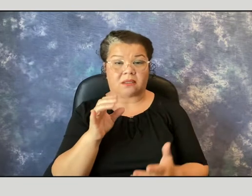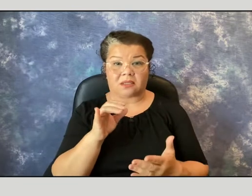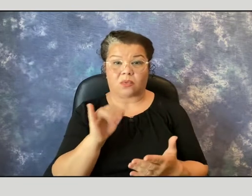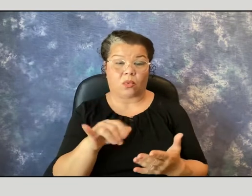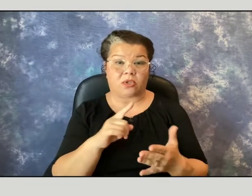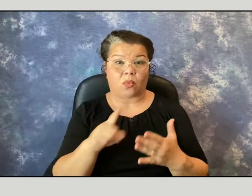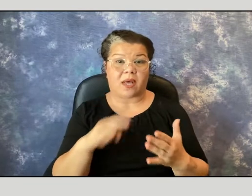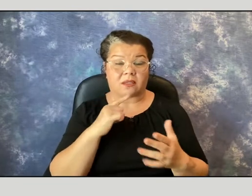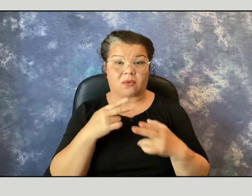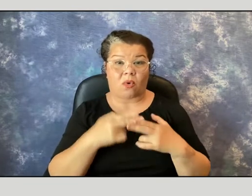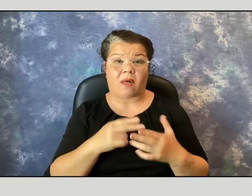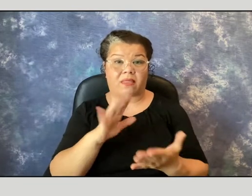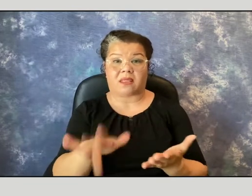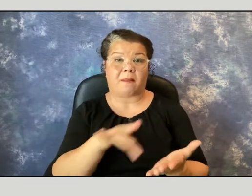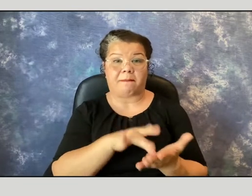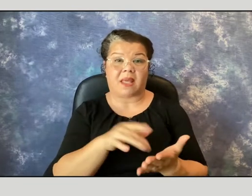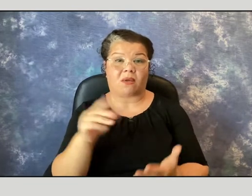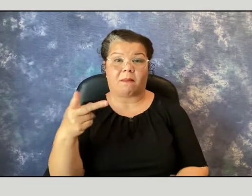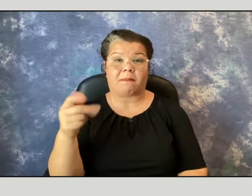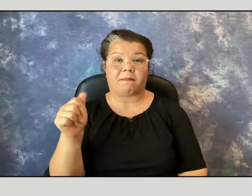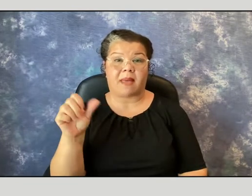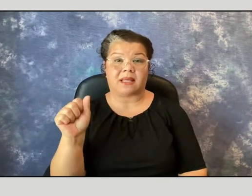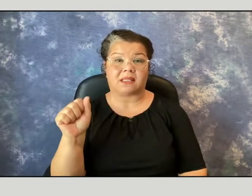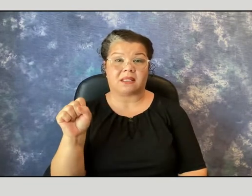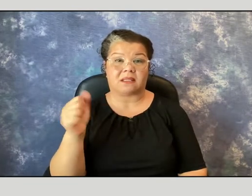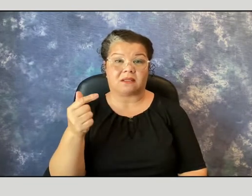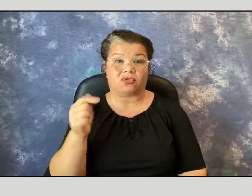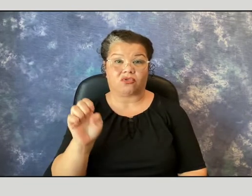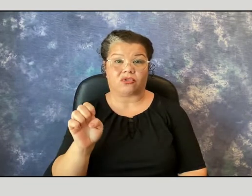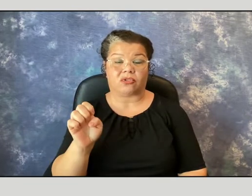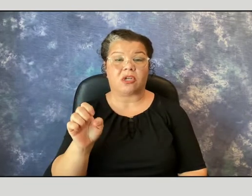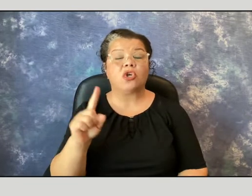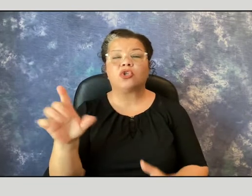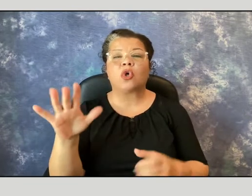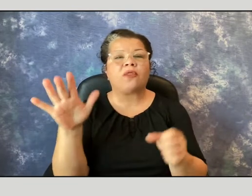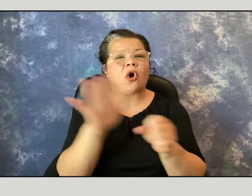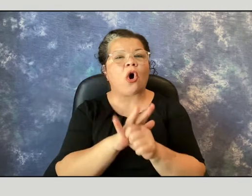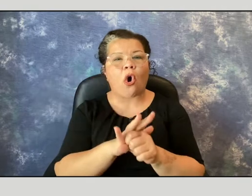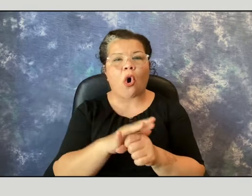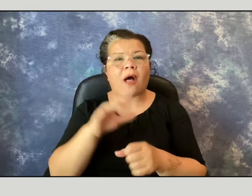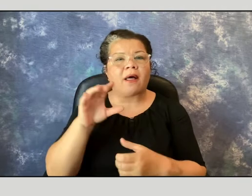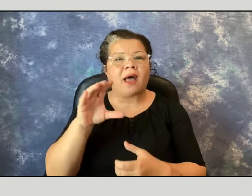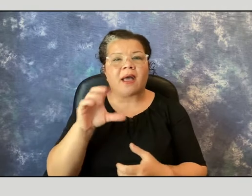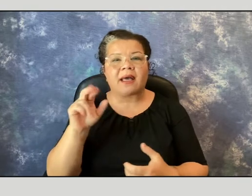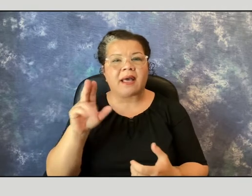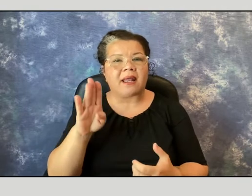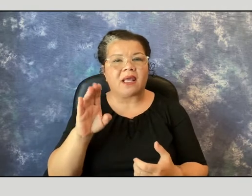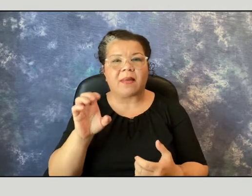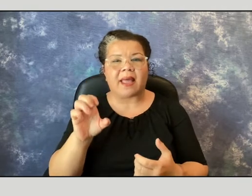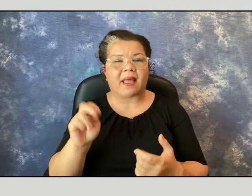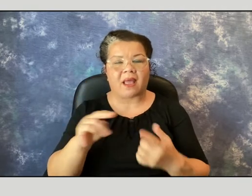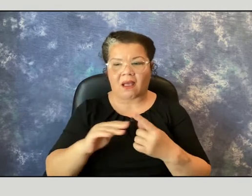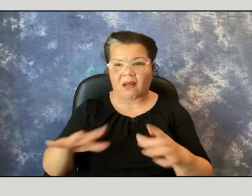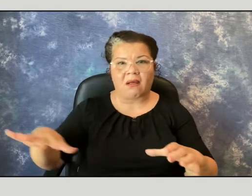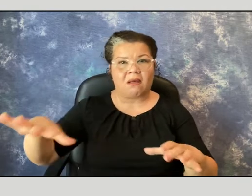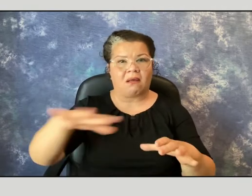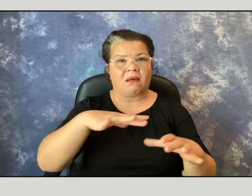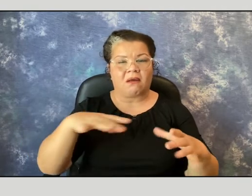So the entire culture of the Caribbean has been, in many ways, kind of creating on top of this colonial experience